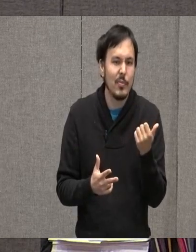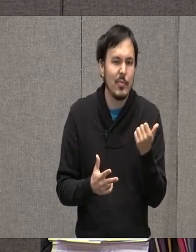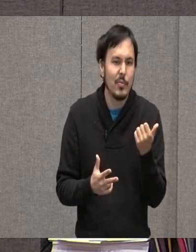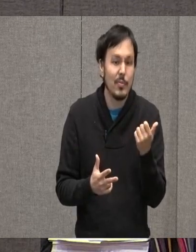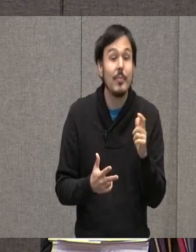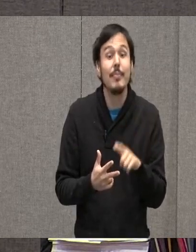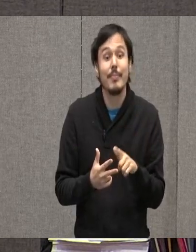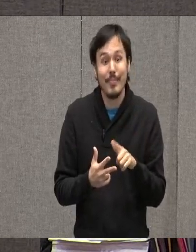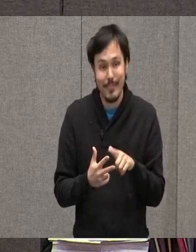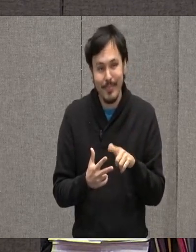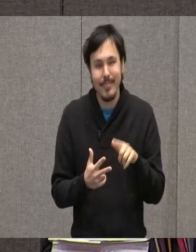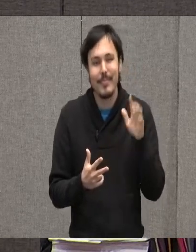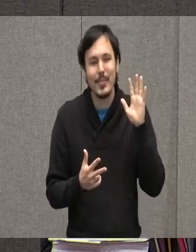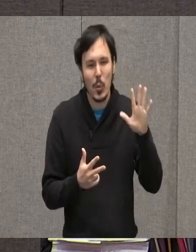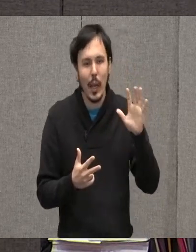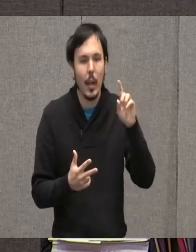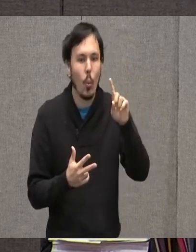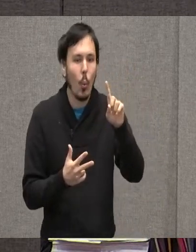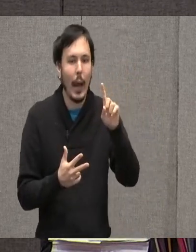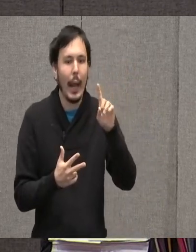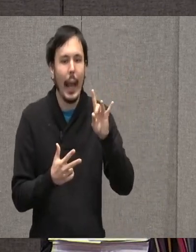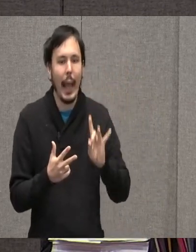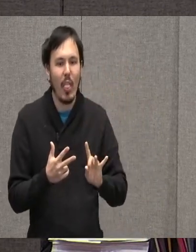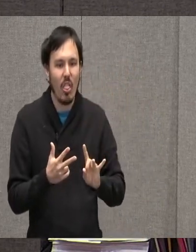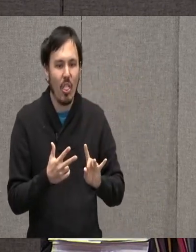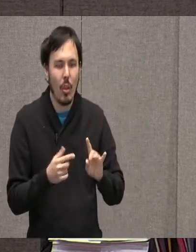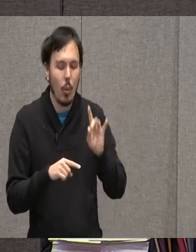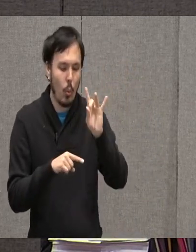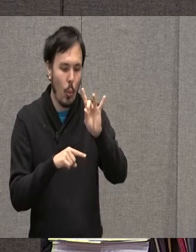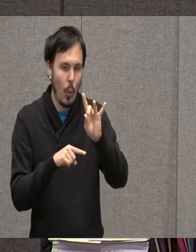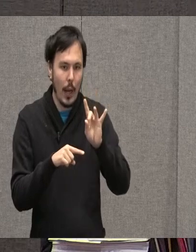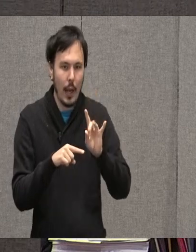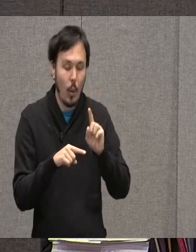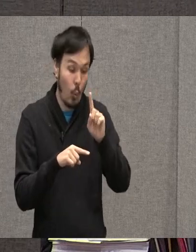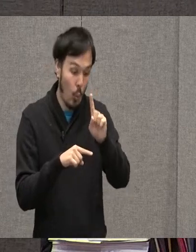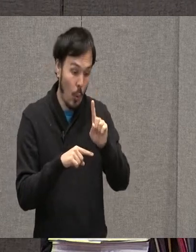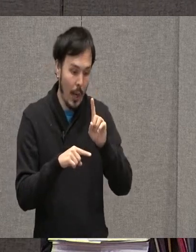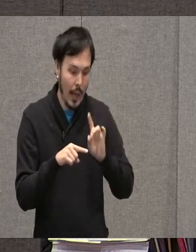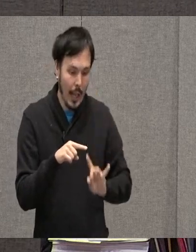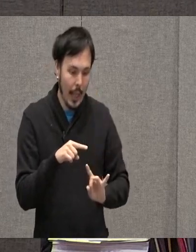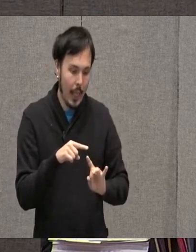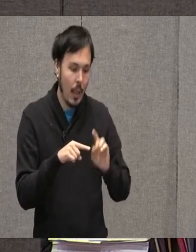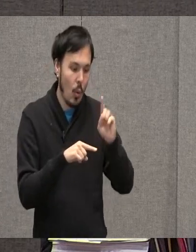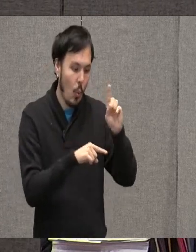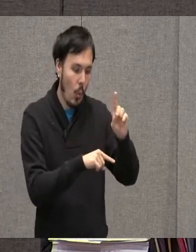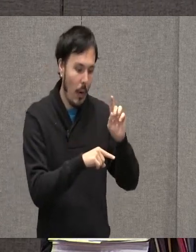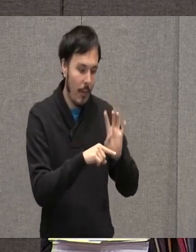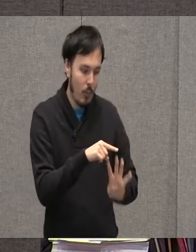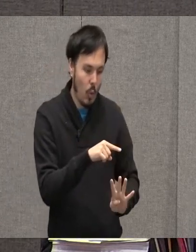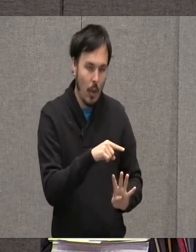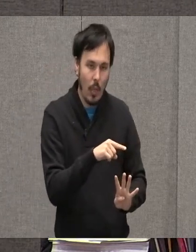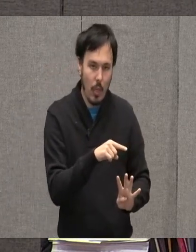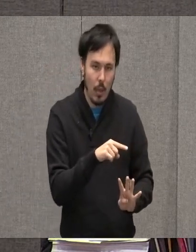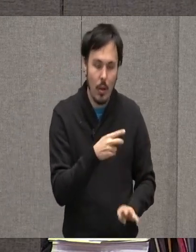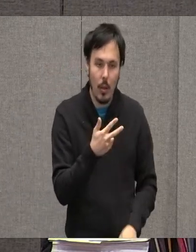Great 1/8 and 1/4. Now what is the question that we are being asked to do?